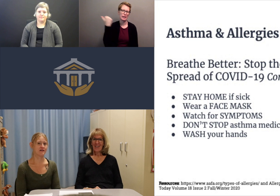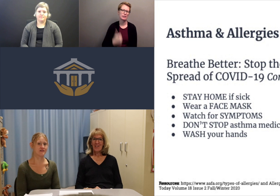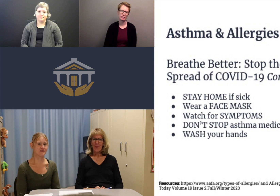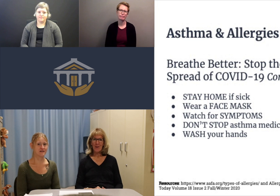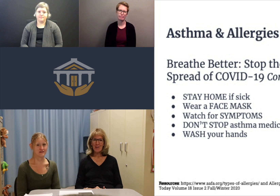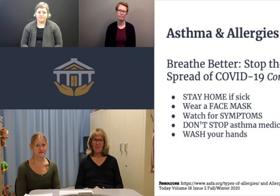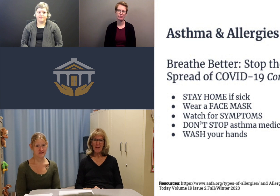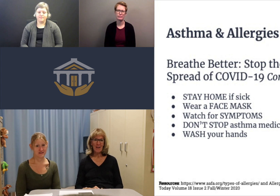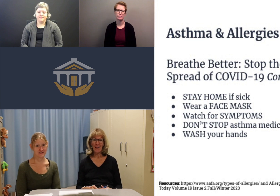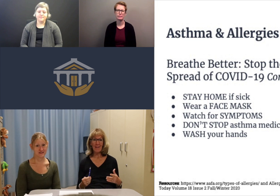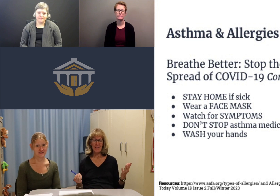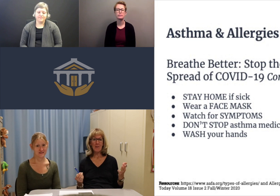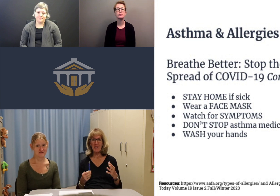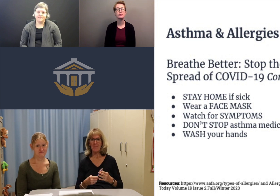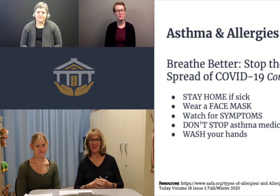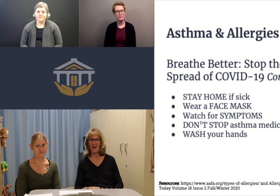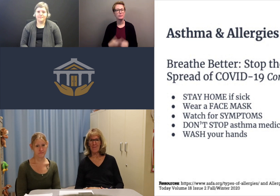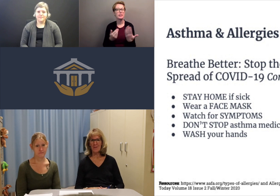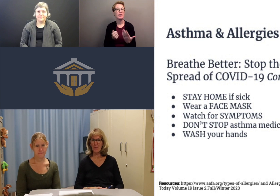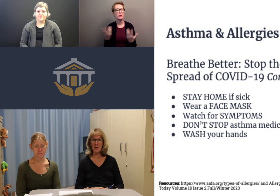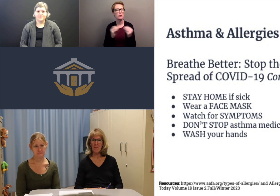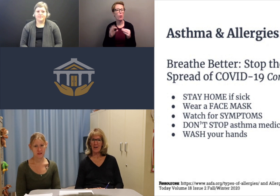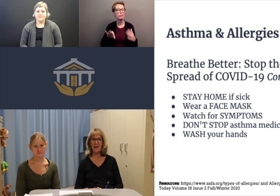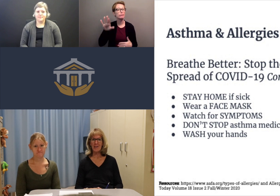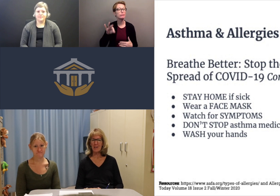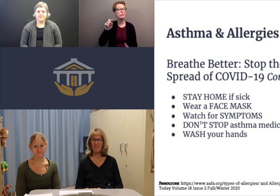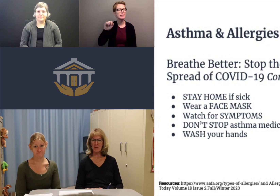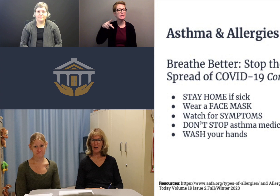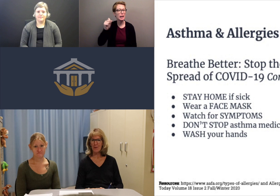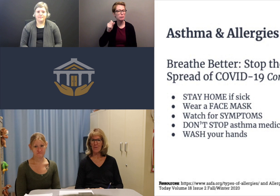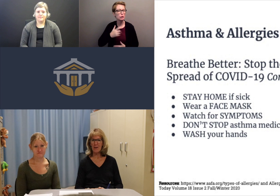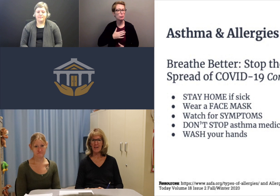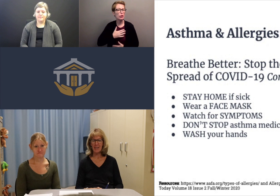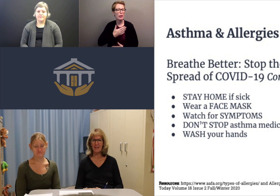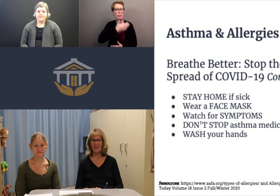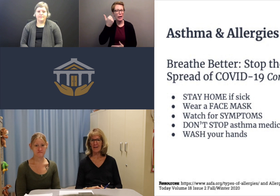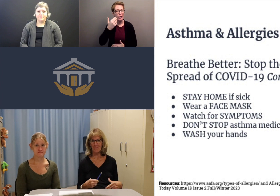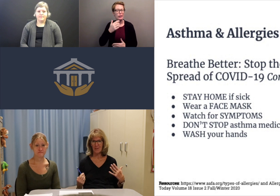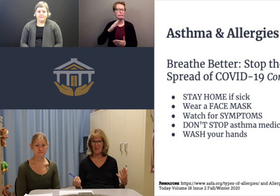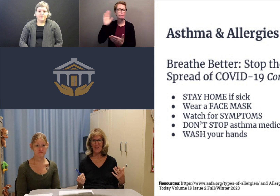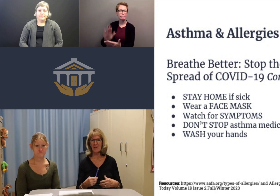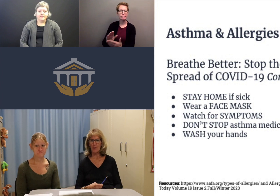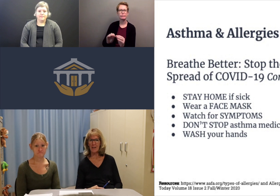So, here are some little tips to breathe better and to stop the spread of COVID19, continuing.